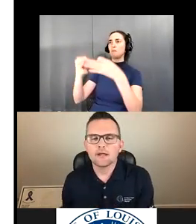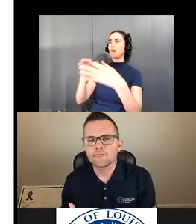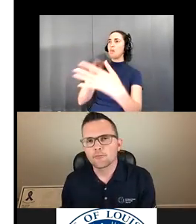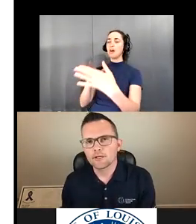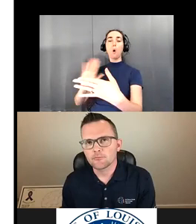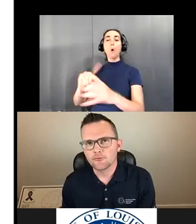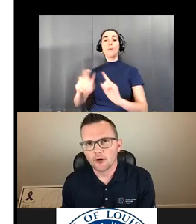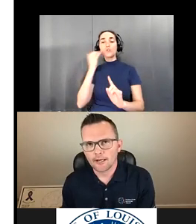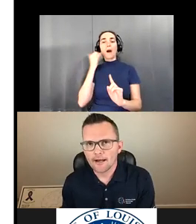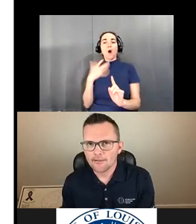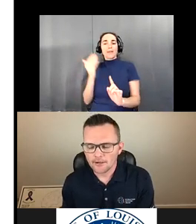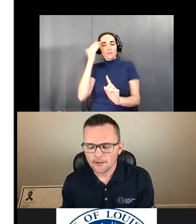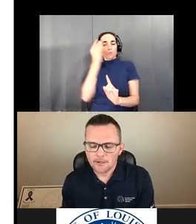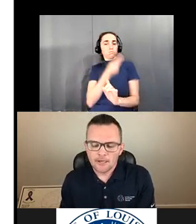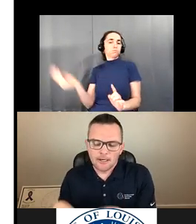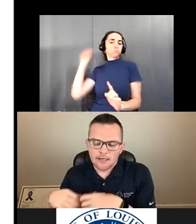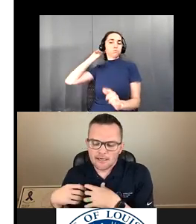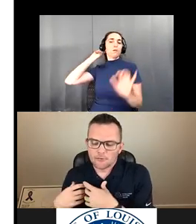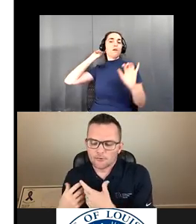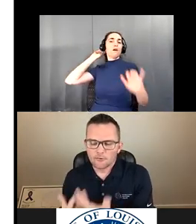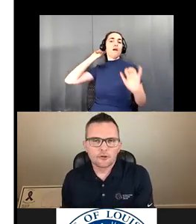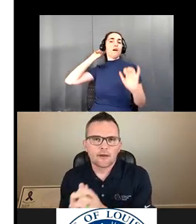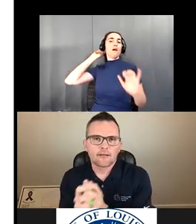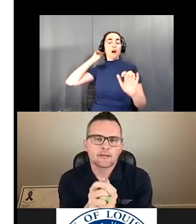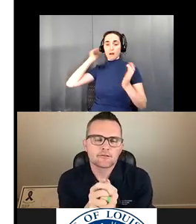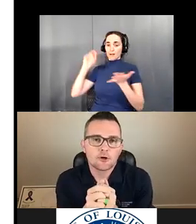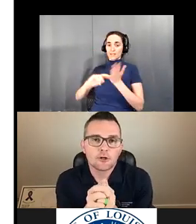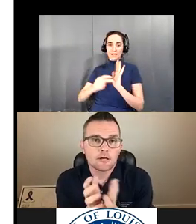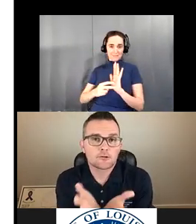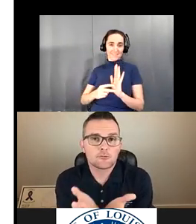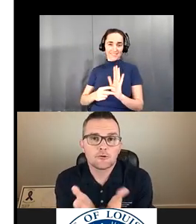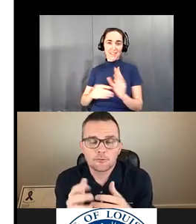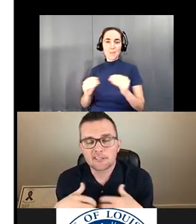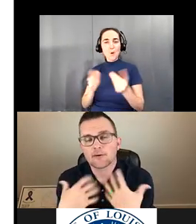information before I got there, it would really make things run a lot smoother because I would